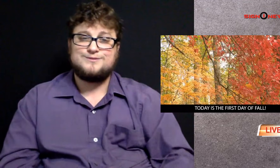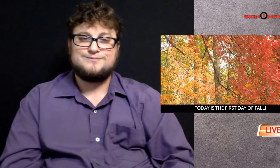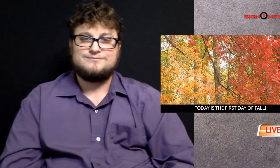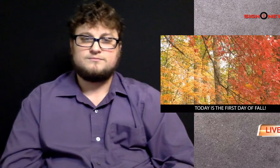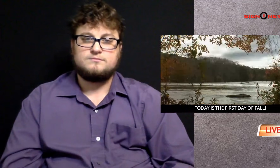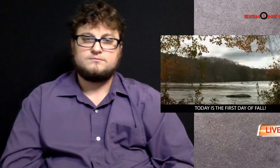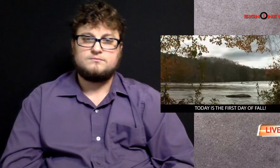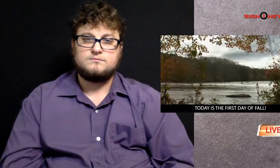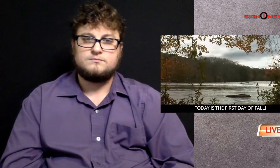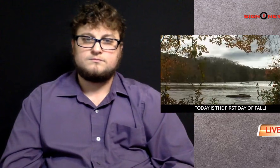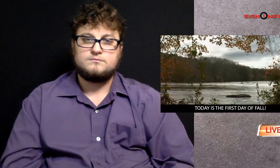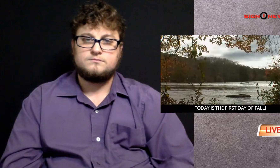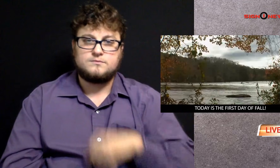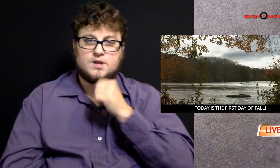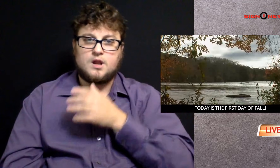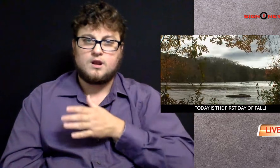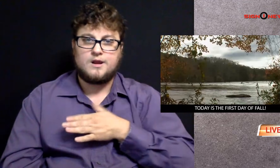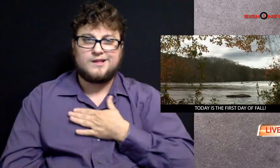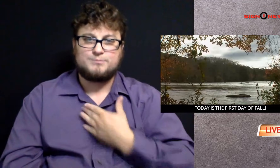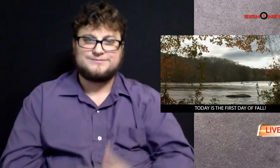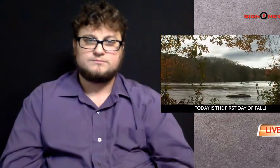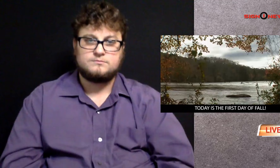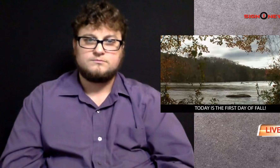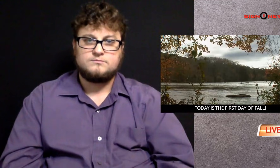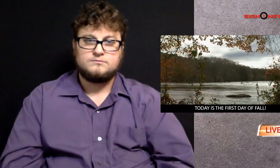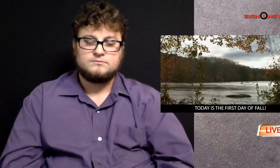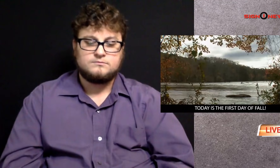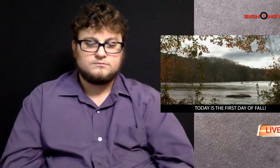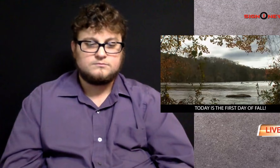others are not so excited